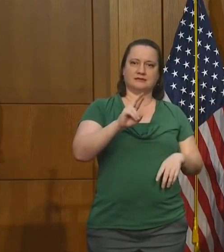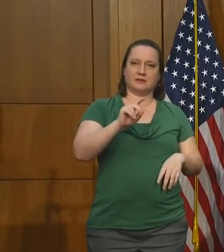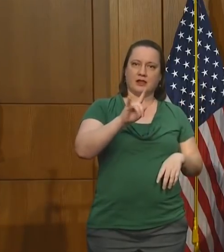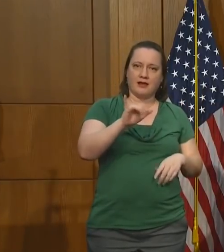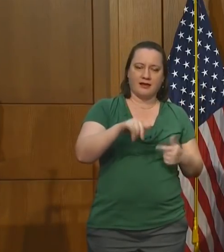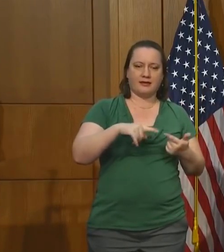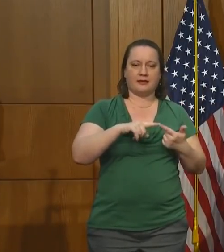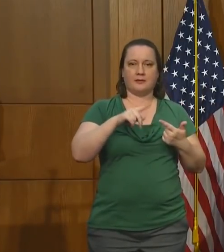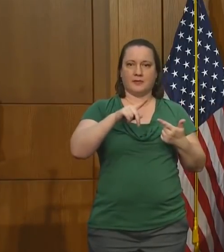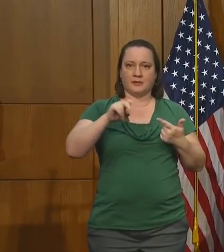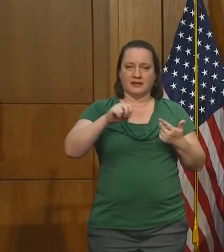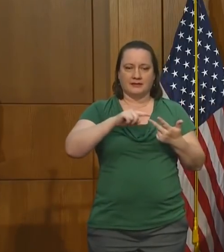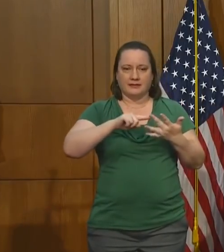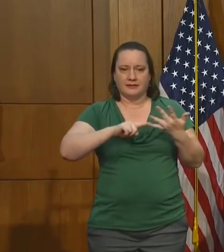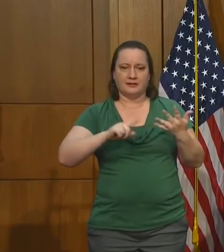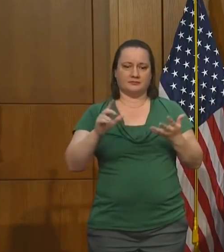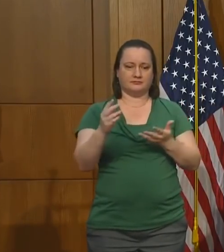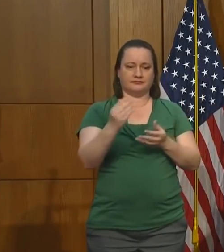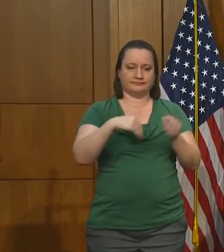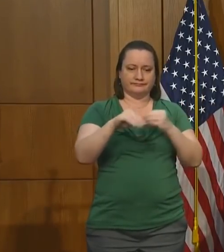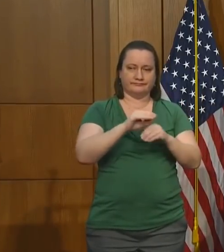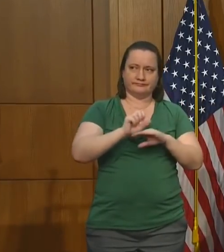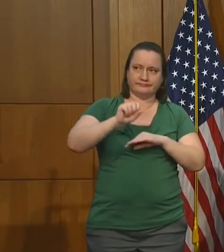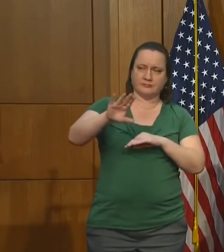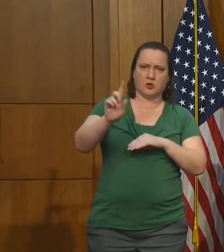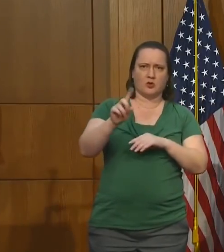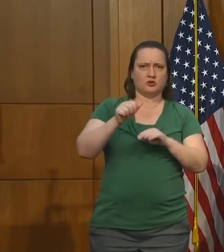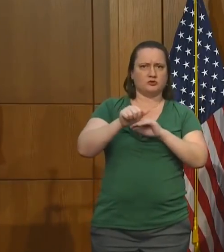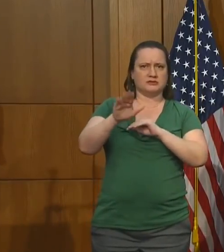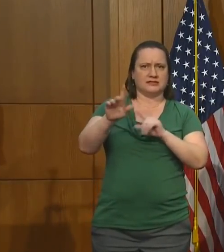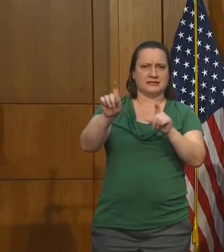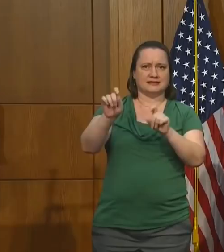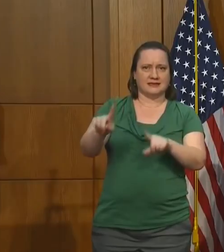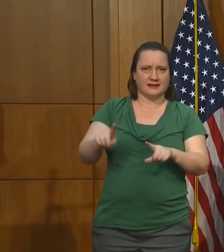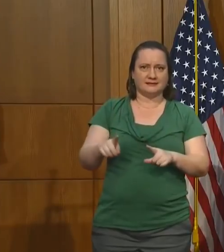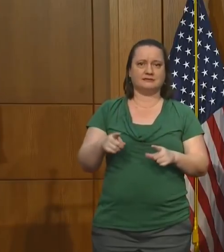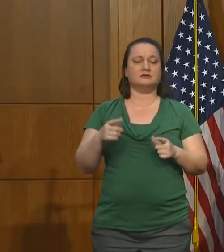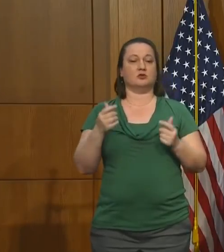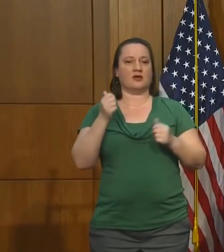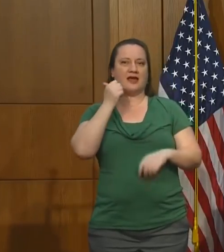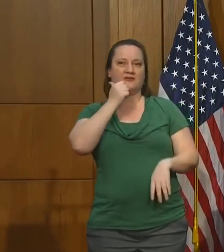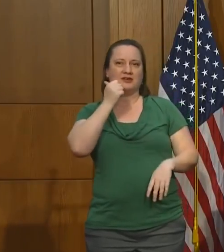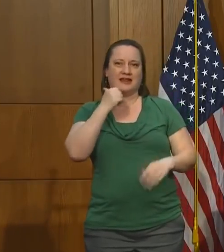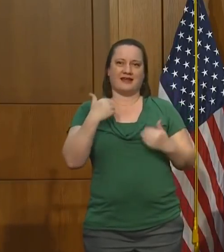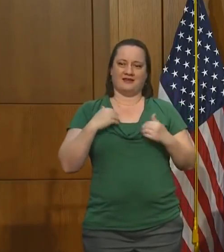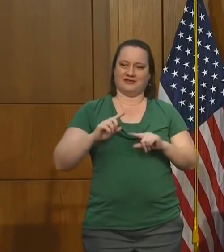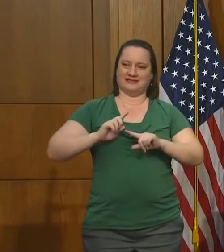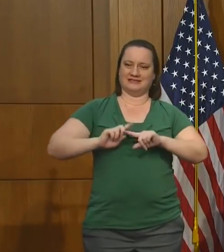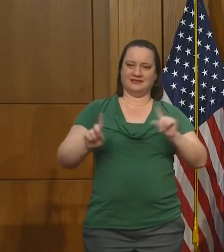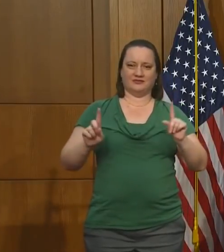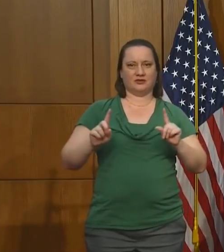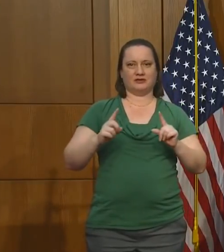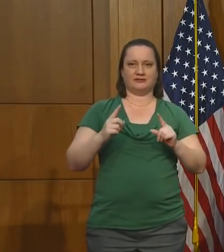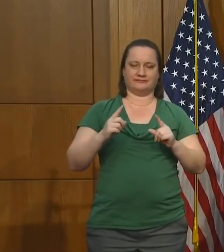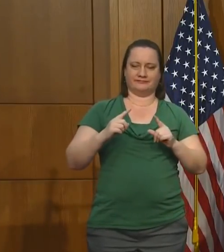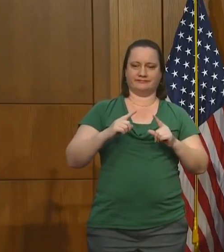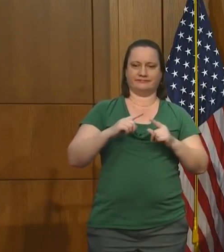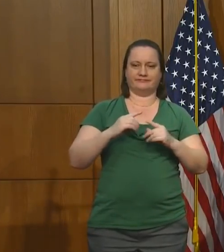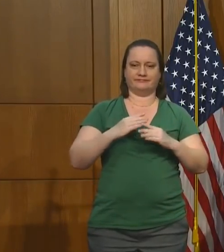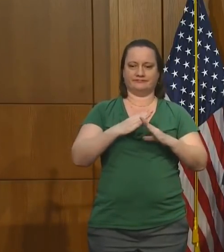THE RIGHT COMBINATION OF TESTING SUPPLIES PPE AND THEY KNOW WHERE TO SEND THOSE TEST AND THEN WHEN THOSE RESULTS